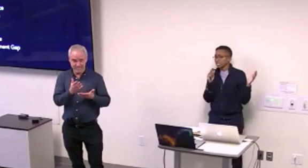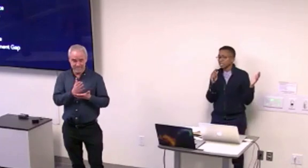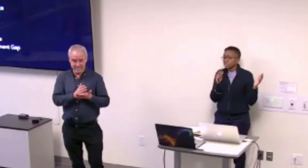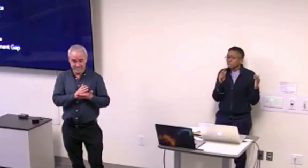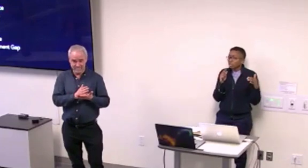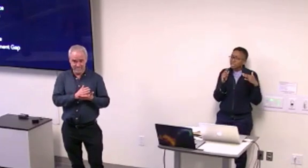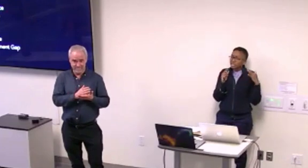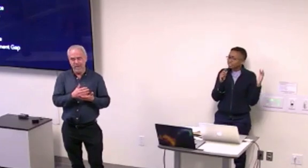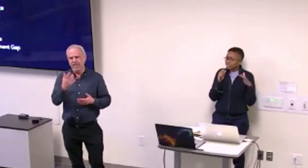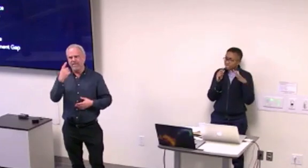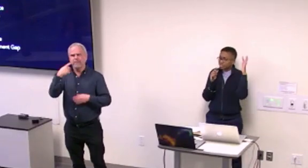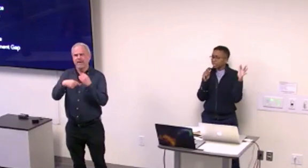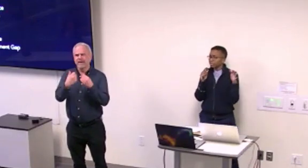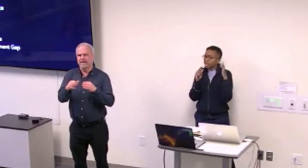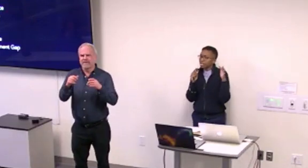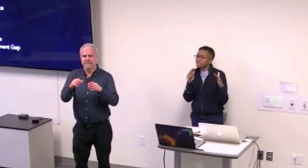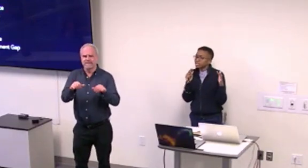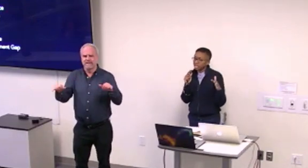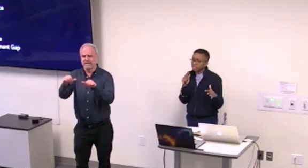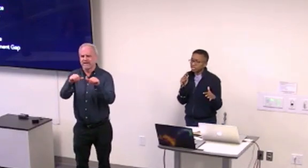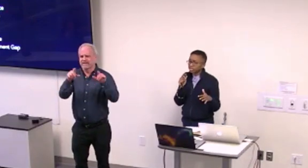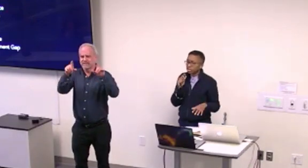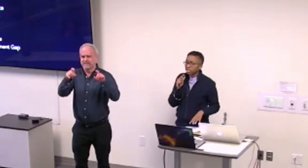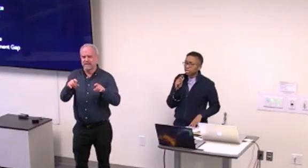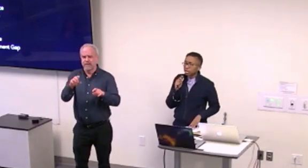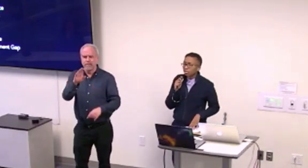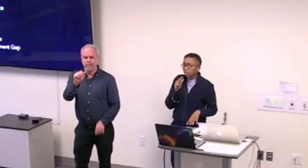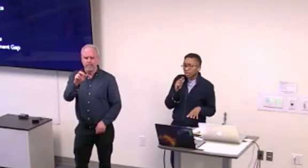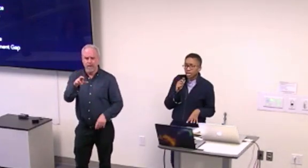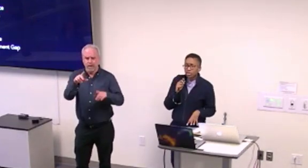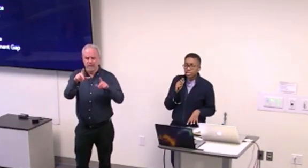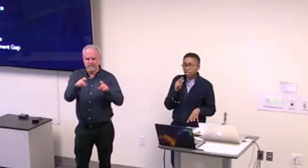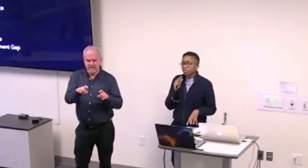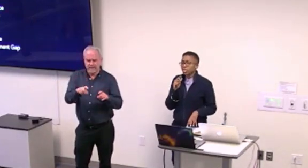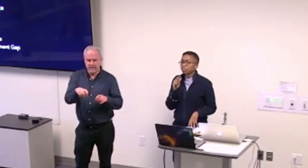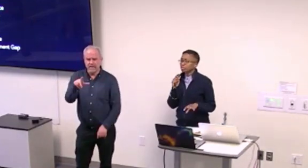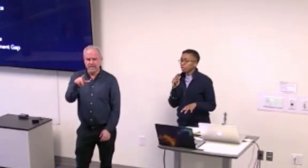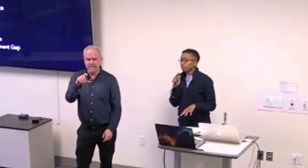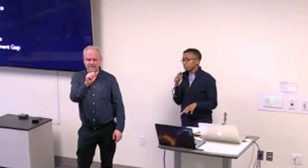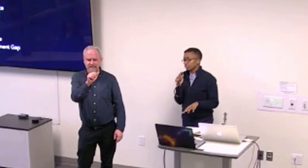Or any of these standardized tests. What we know is that the people who don't do so well